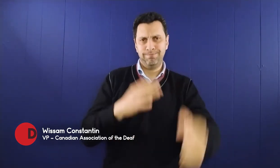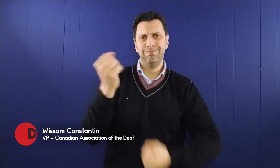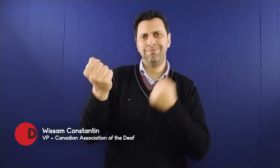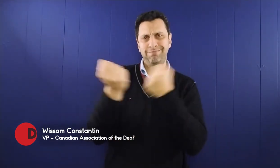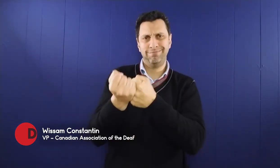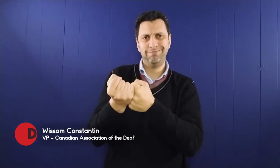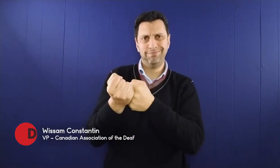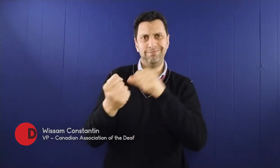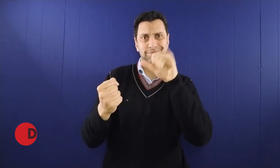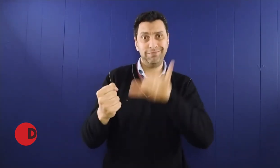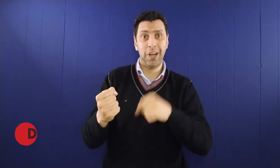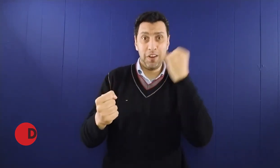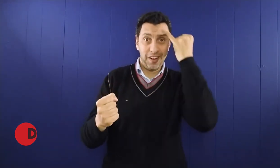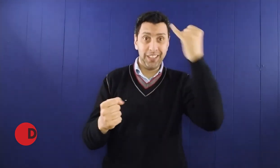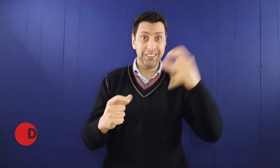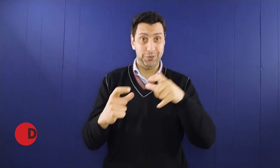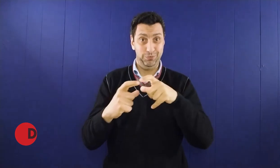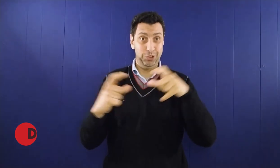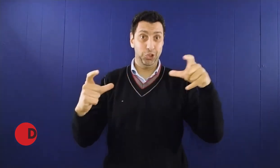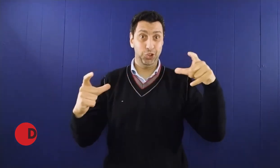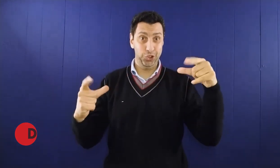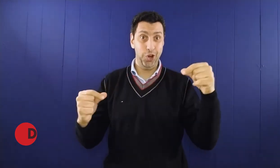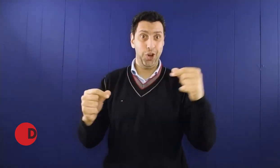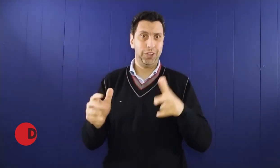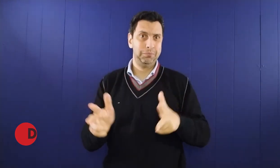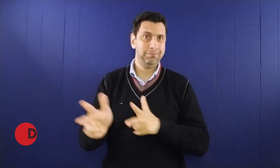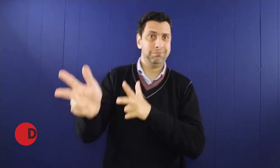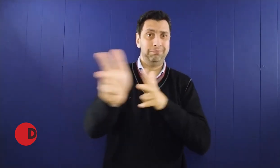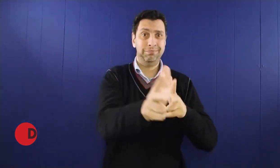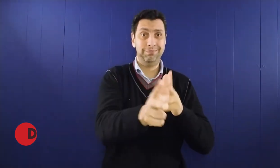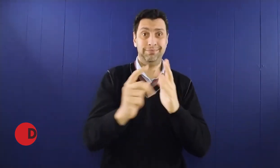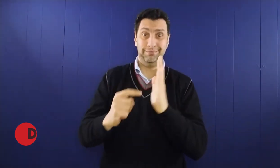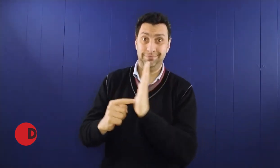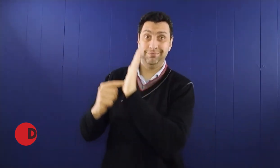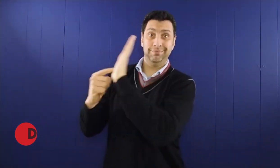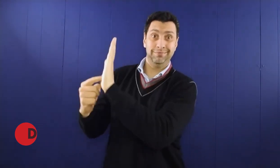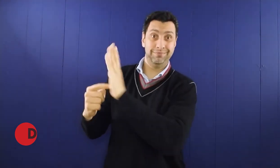Sourds du Canada (CAD-ASC) supports use of the Visor card